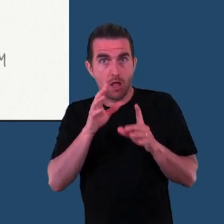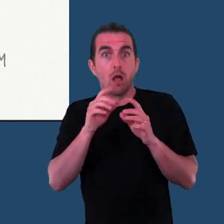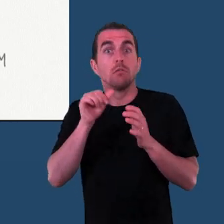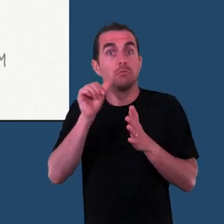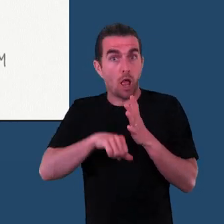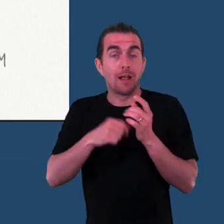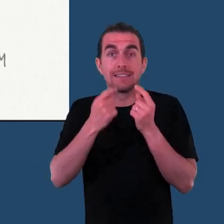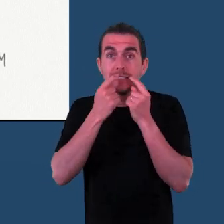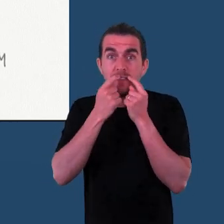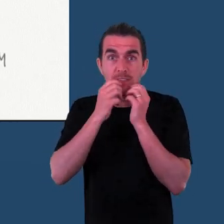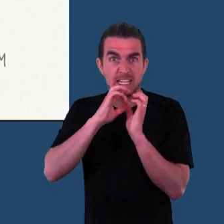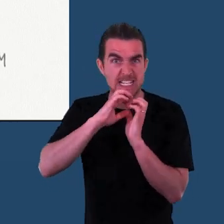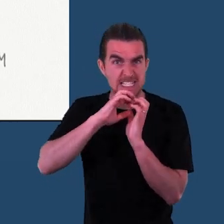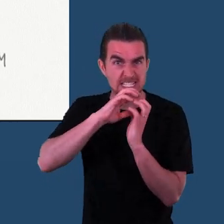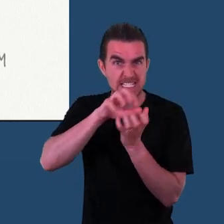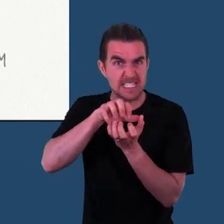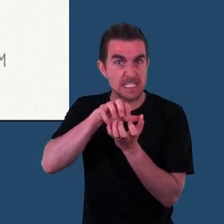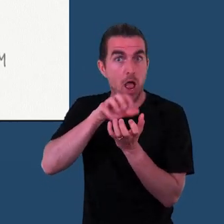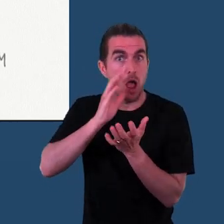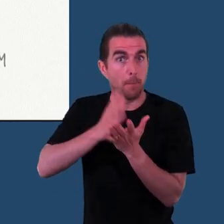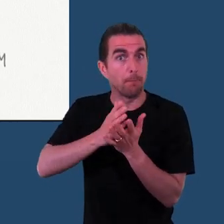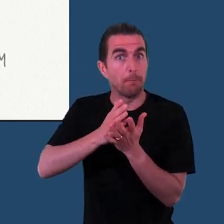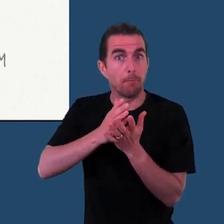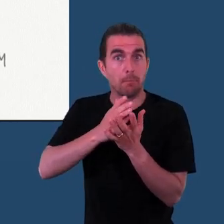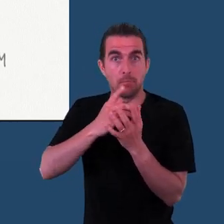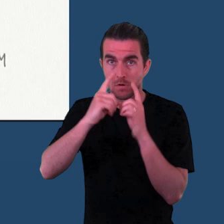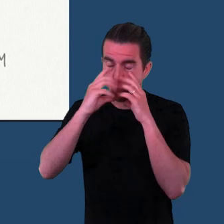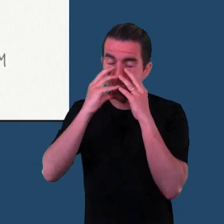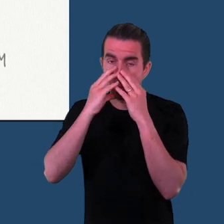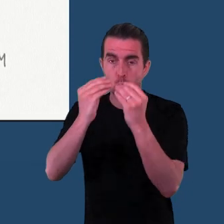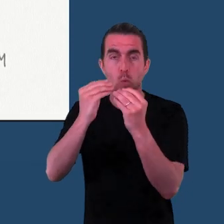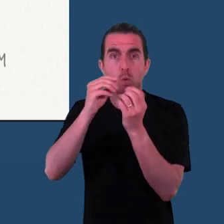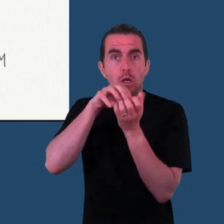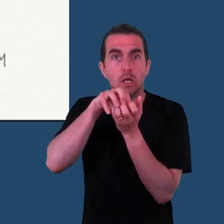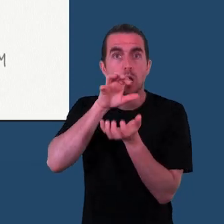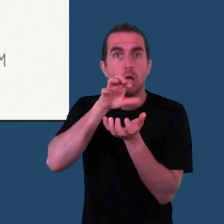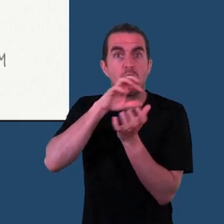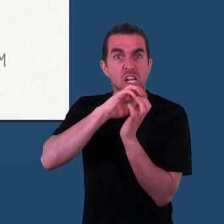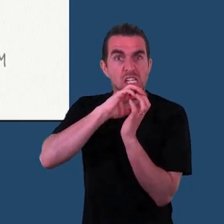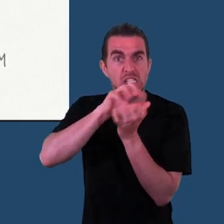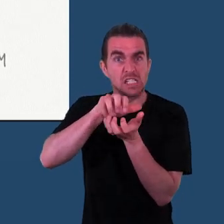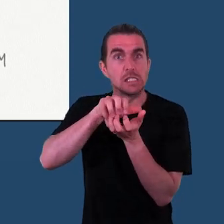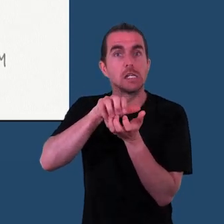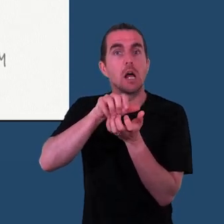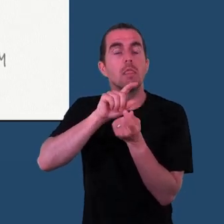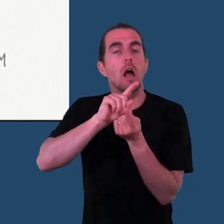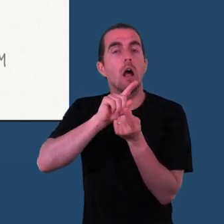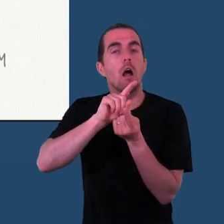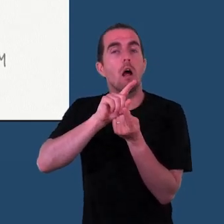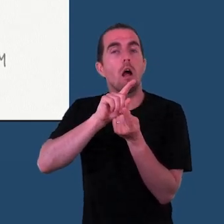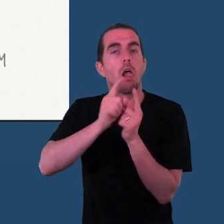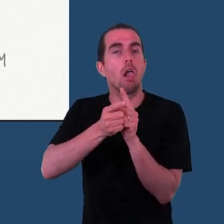and they start off with teeth as well, little sharp teeth in the beak. But then genes turn on during their development,